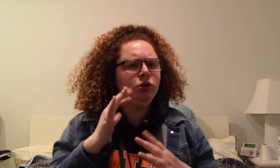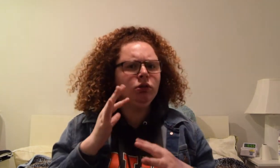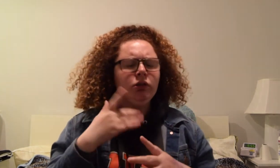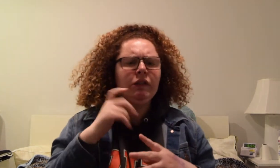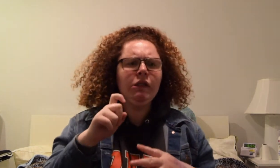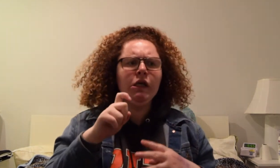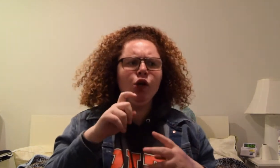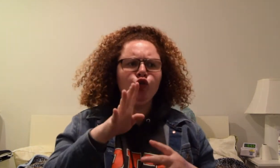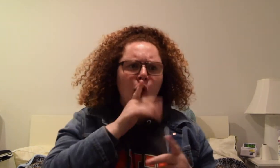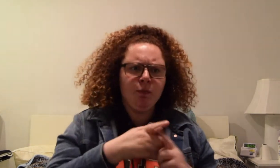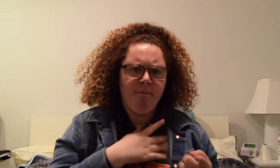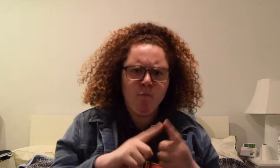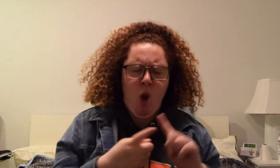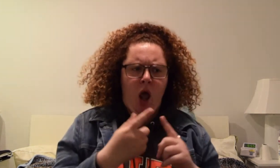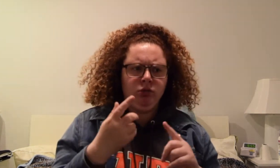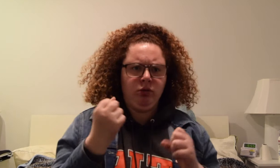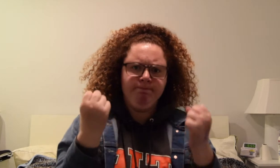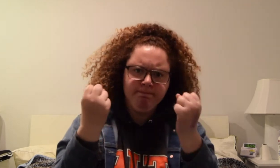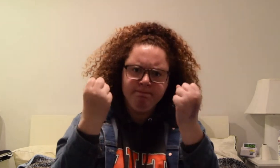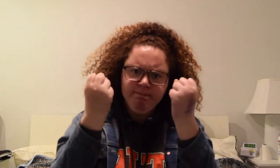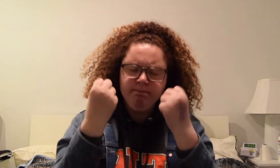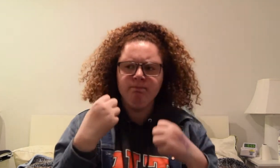I really needed to talk to my friends and be able to sign